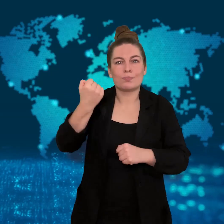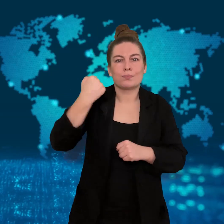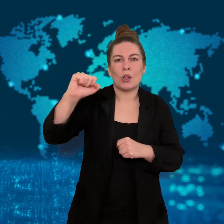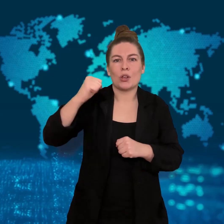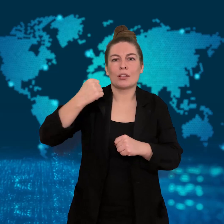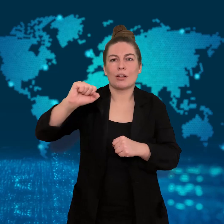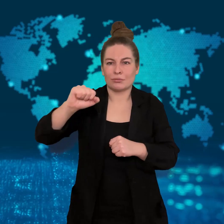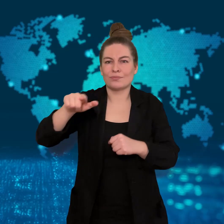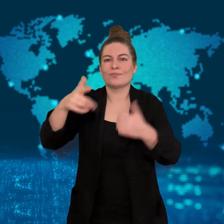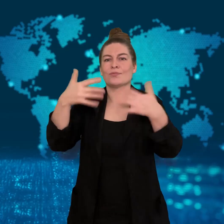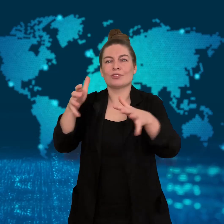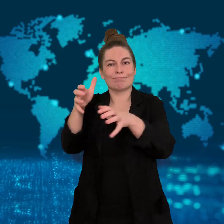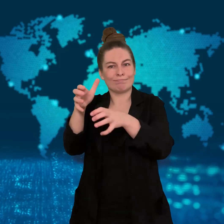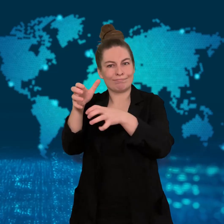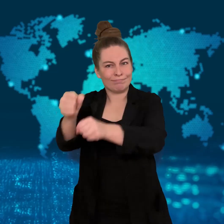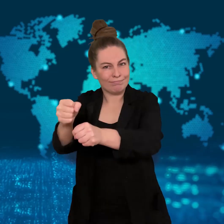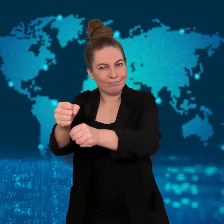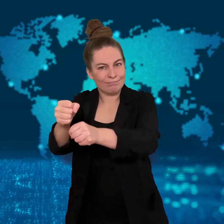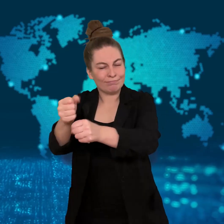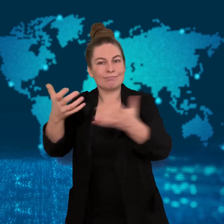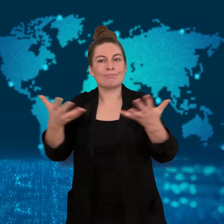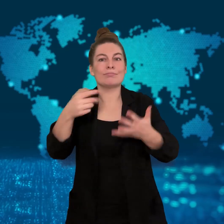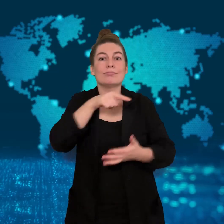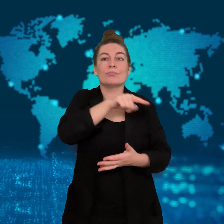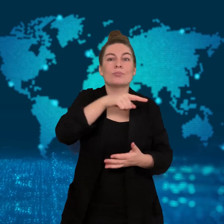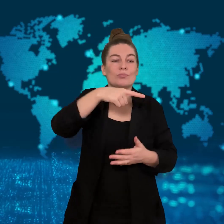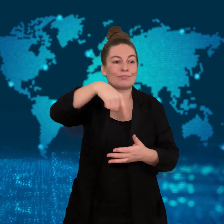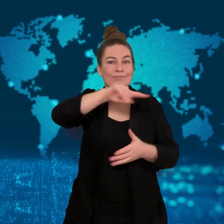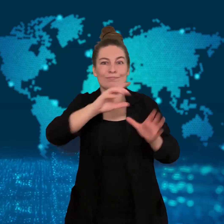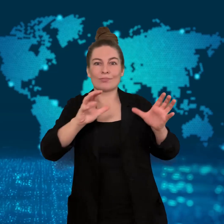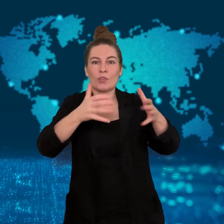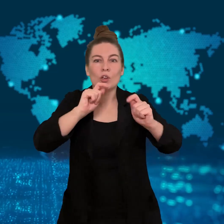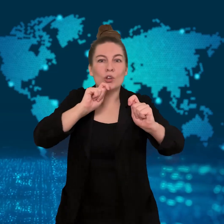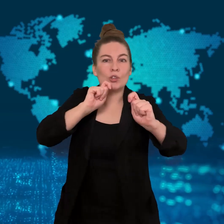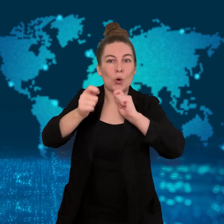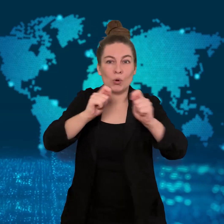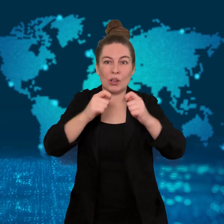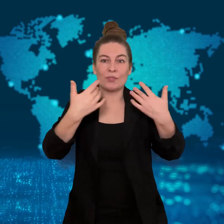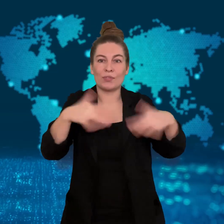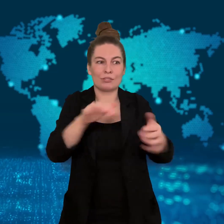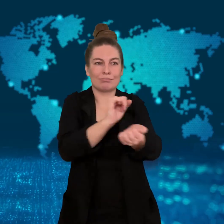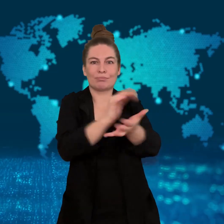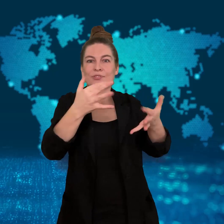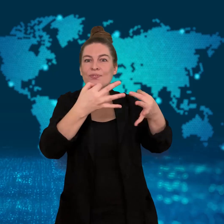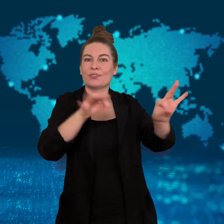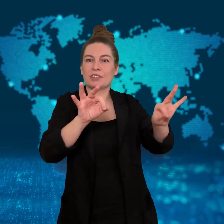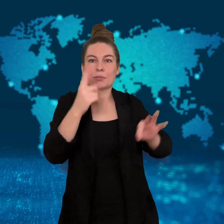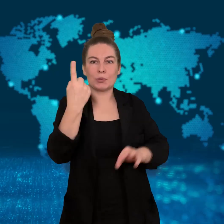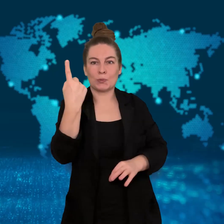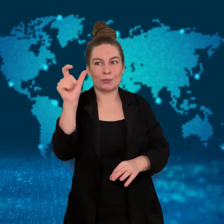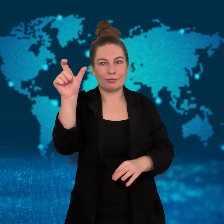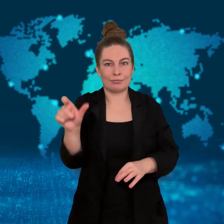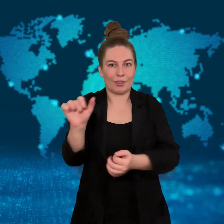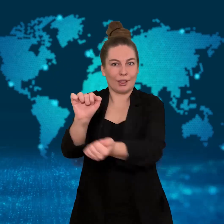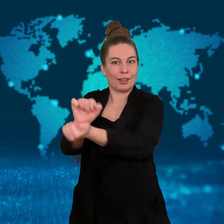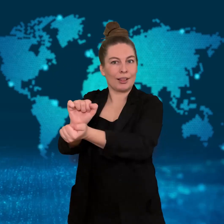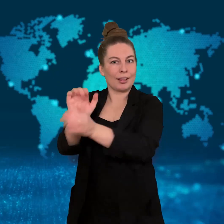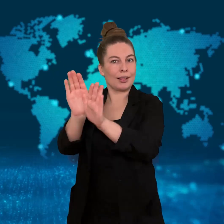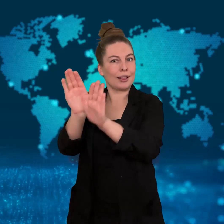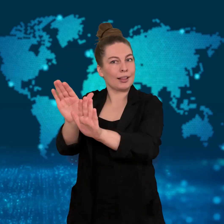At least one protester was believed to still be detained